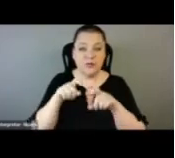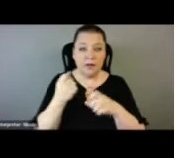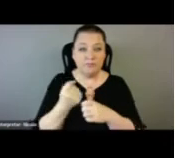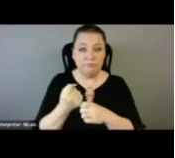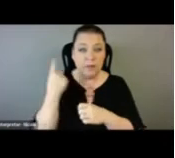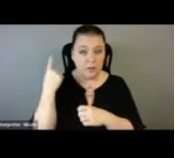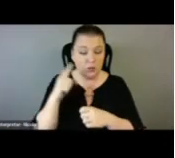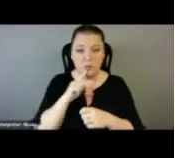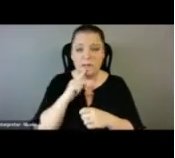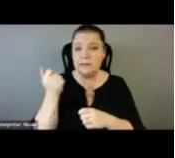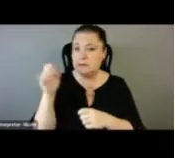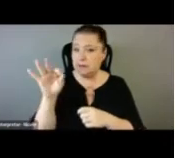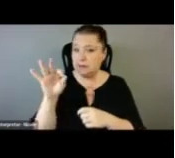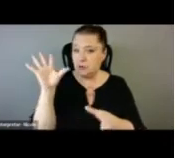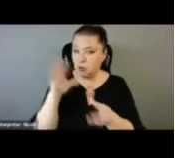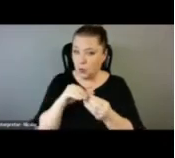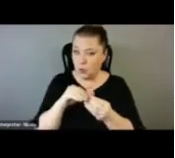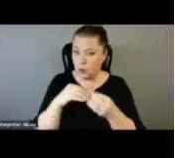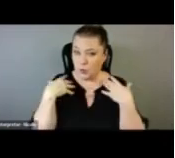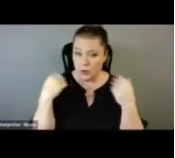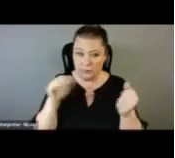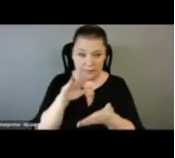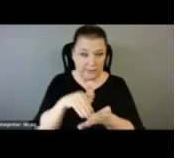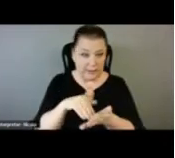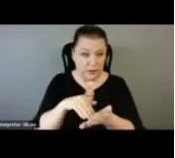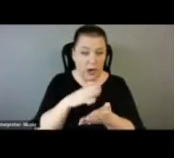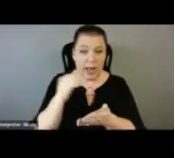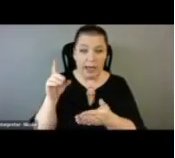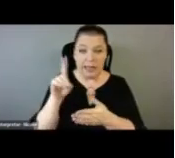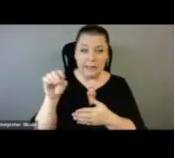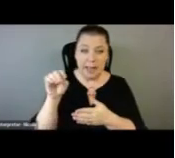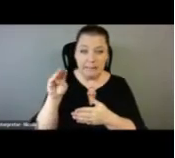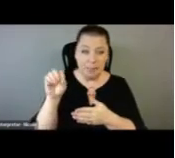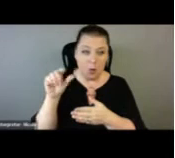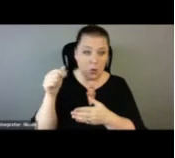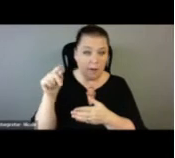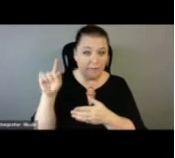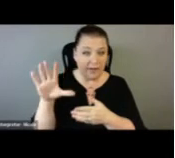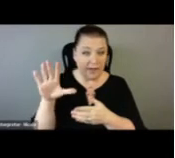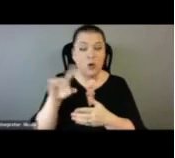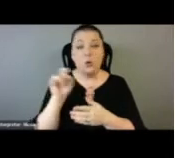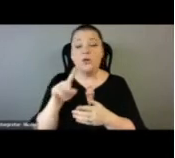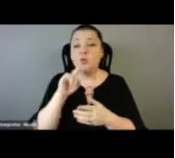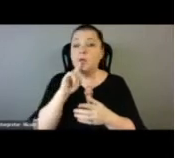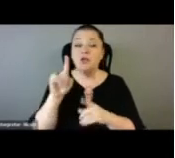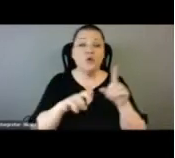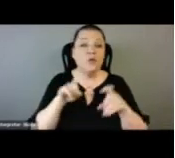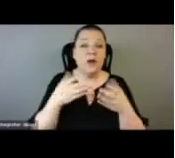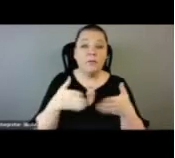were 19 total recovery centered and demographic questions. This survey was open for approximately four weeks. The